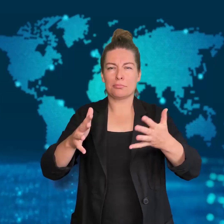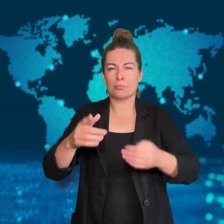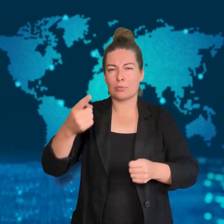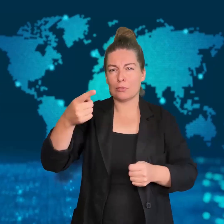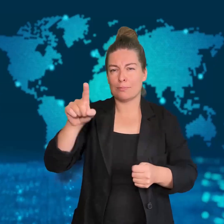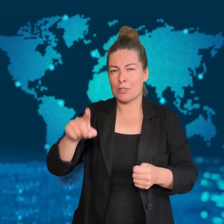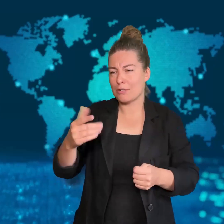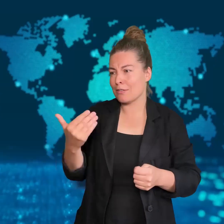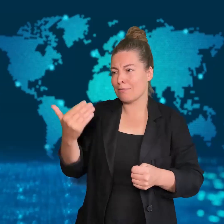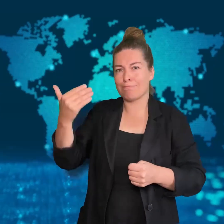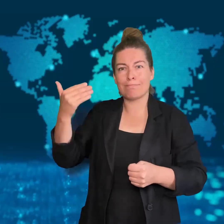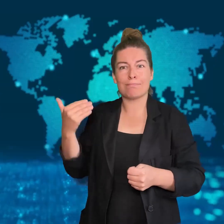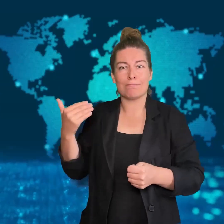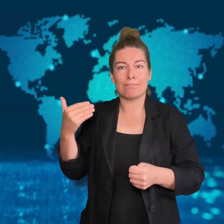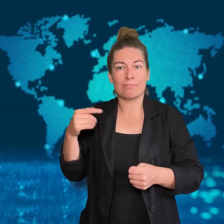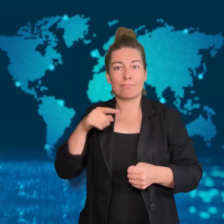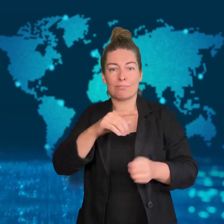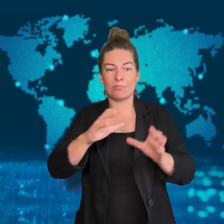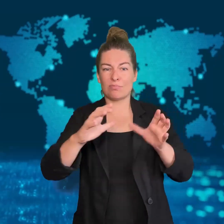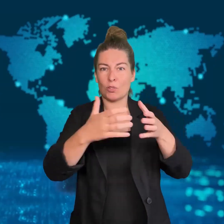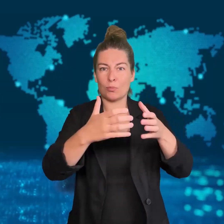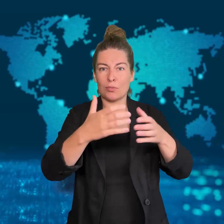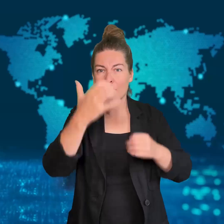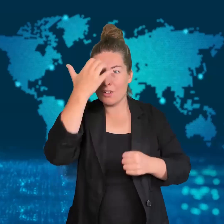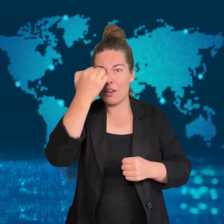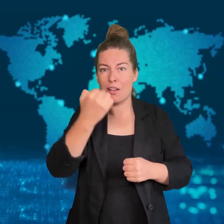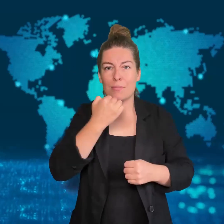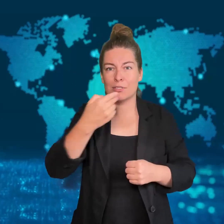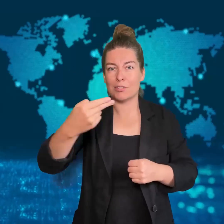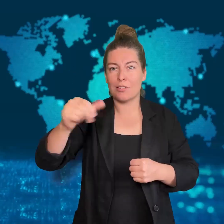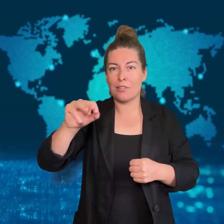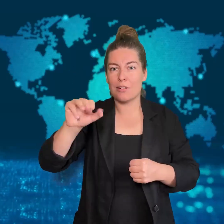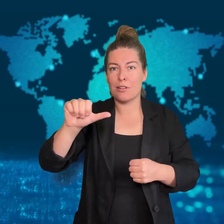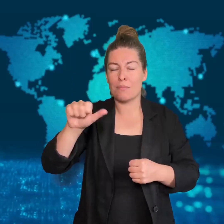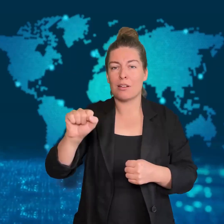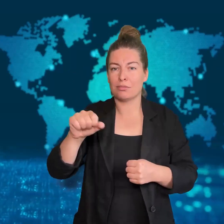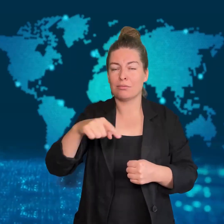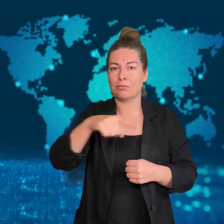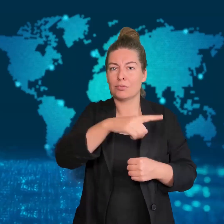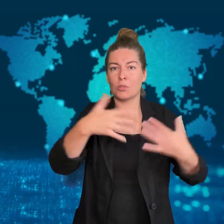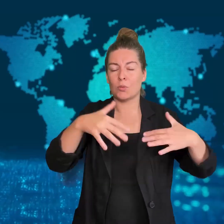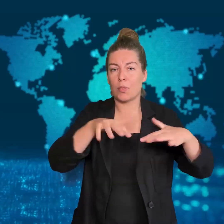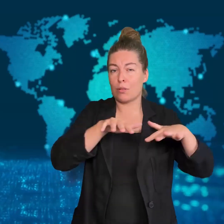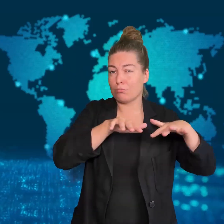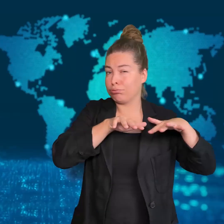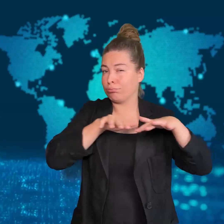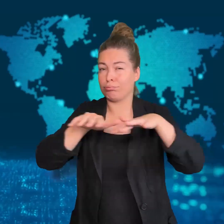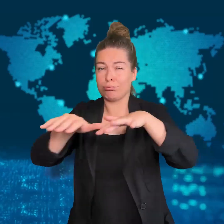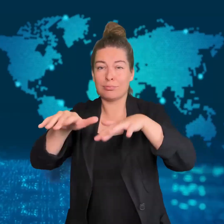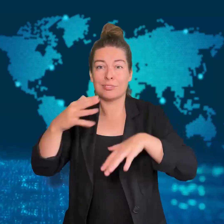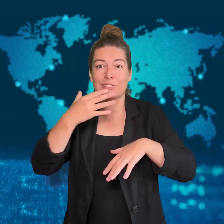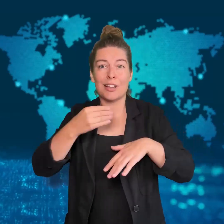in support of the Jews, but members from the far left refused to join.